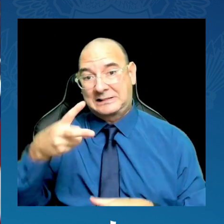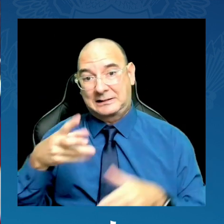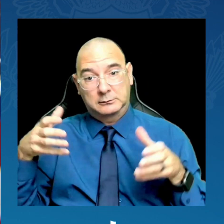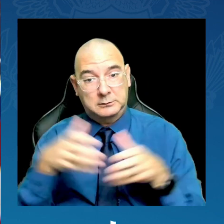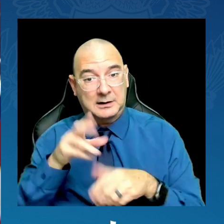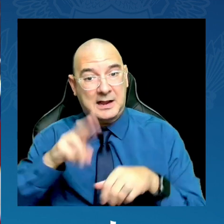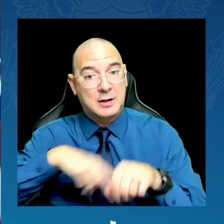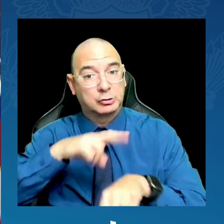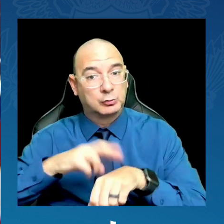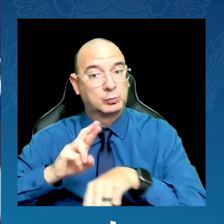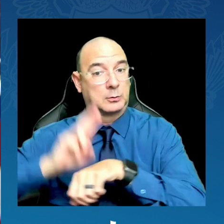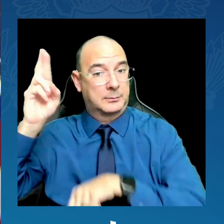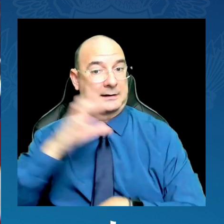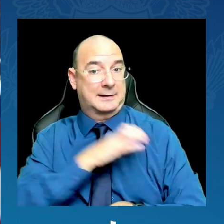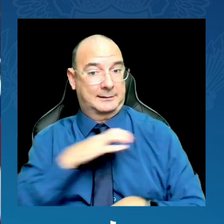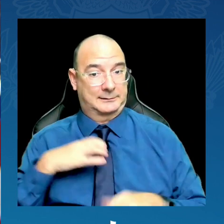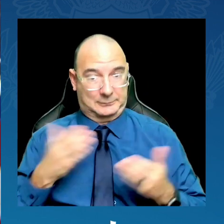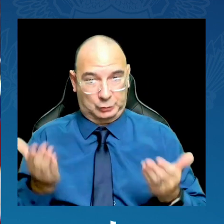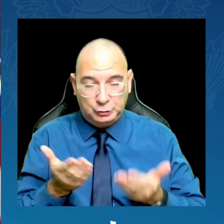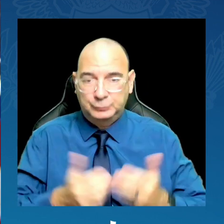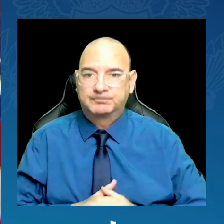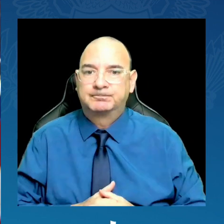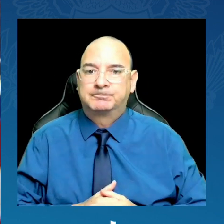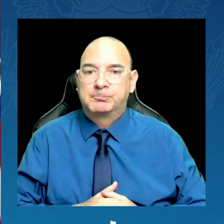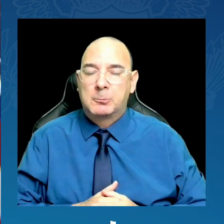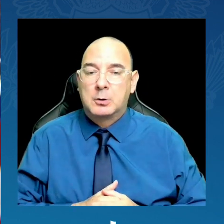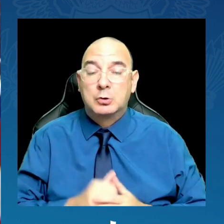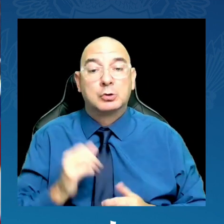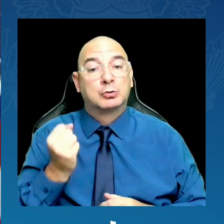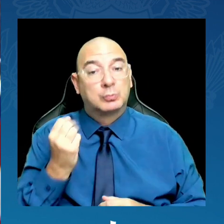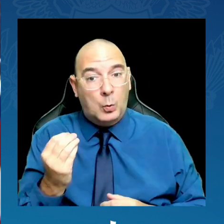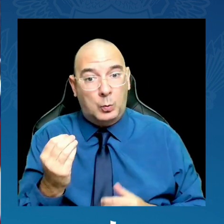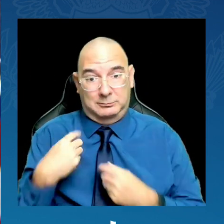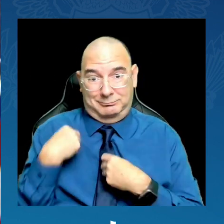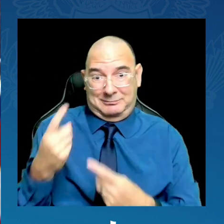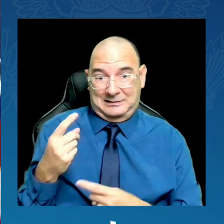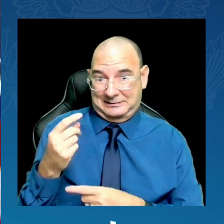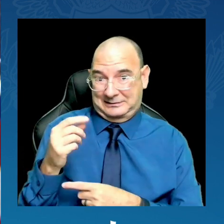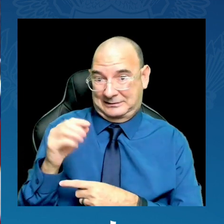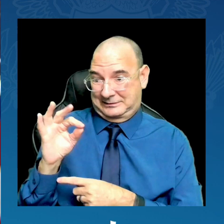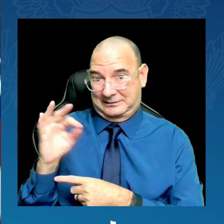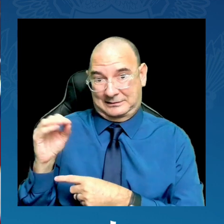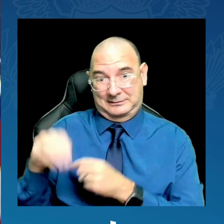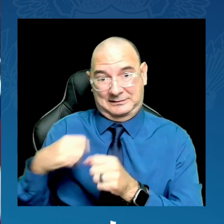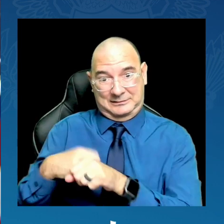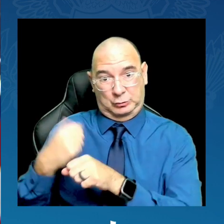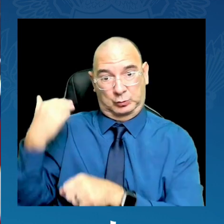So, 60 years ago next week, just up the road at Rice University,